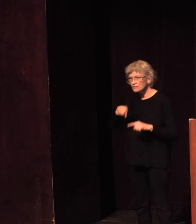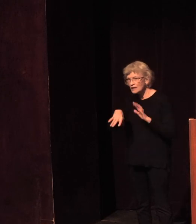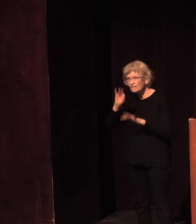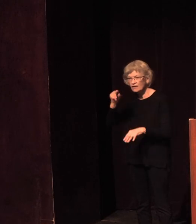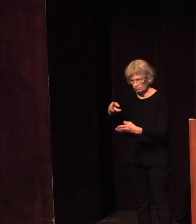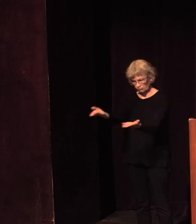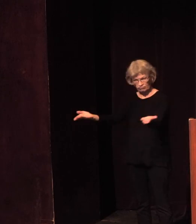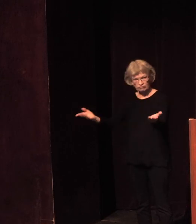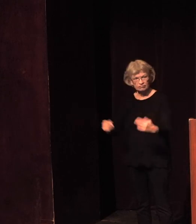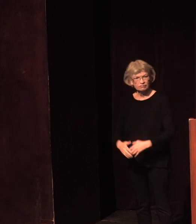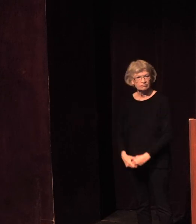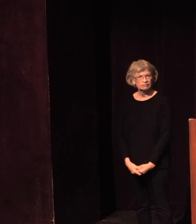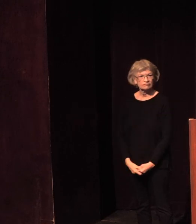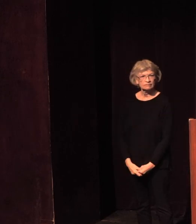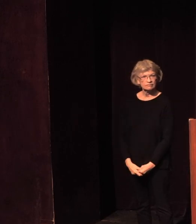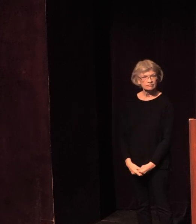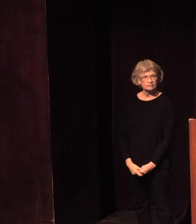There are plenty of seats down below here if you need seats.